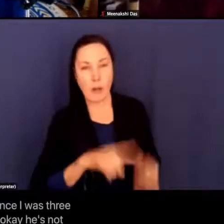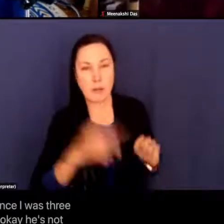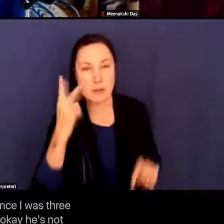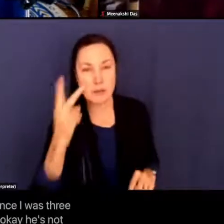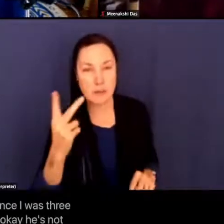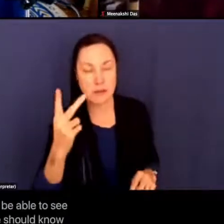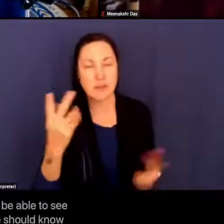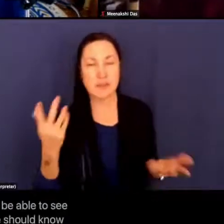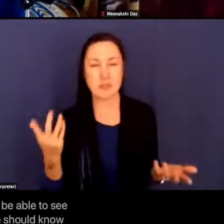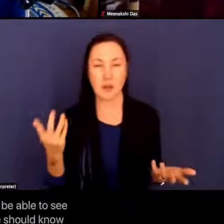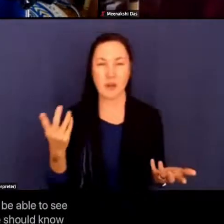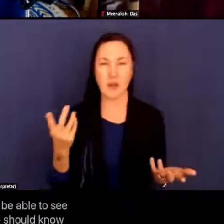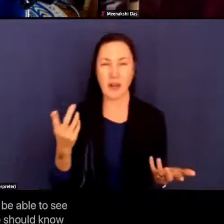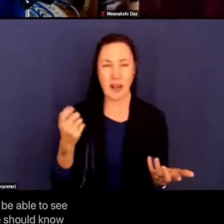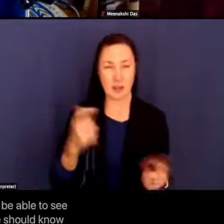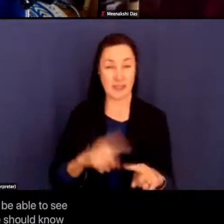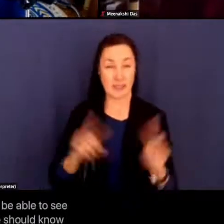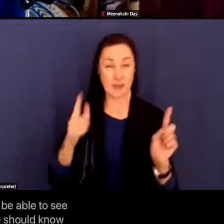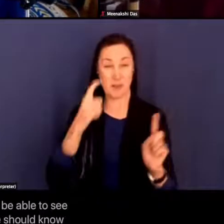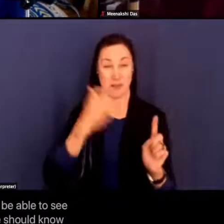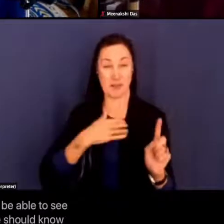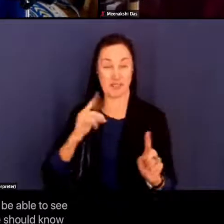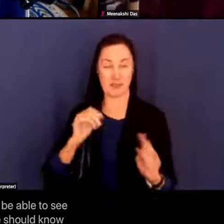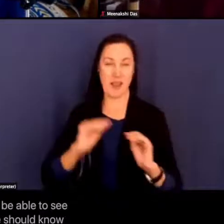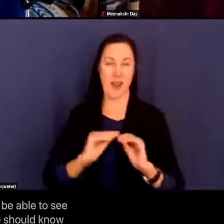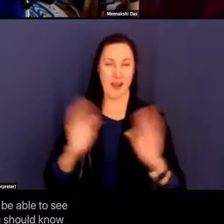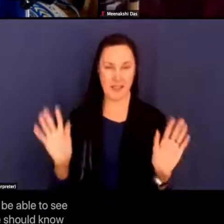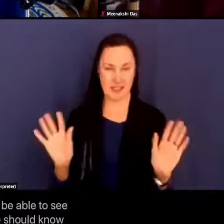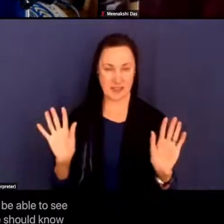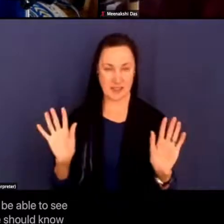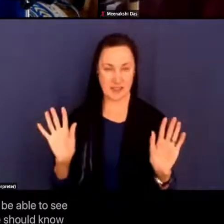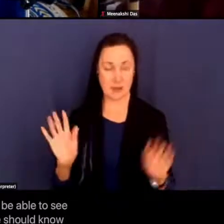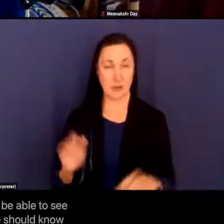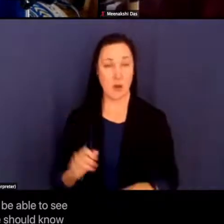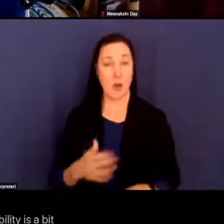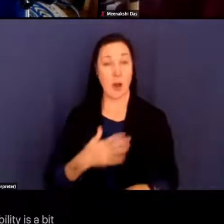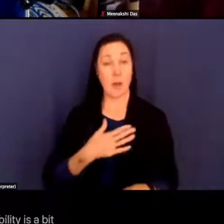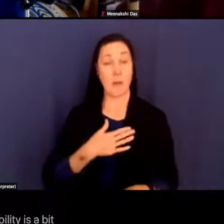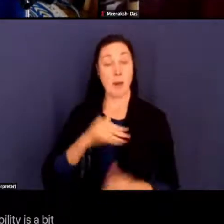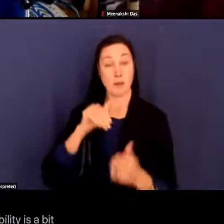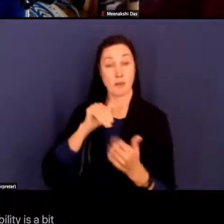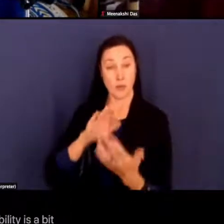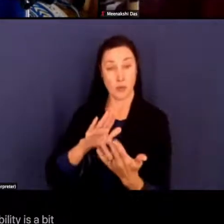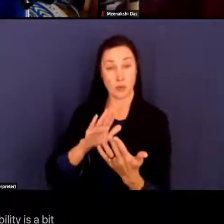My tactic has always been, and it's actually paid off really well, to educate.